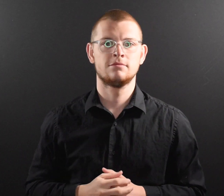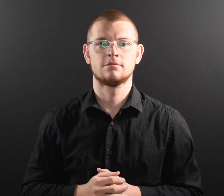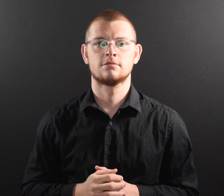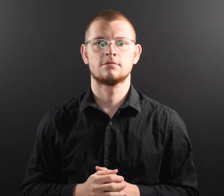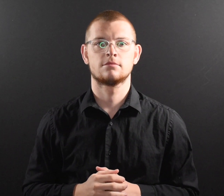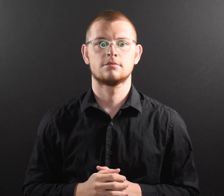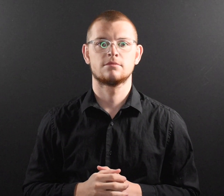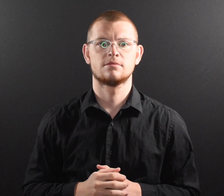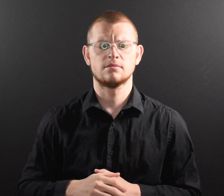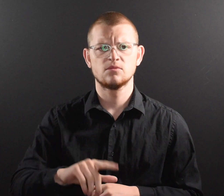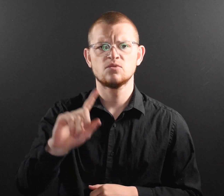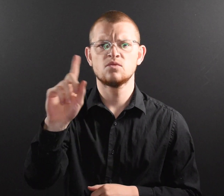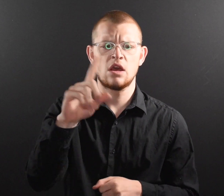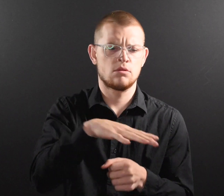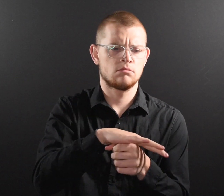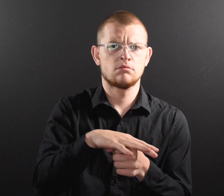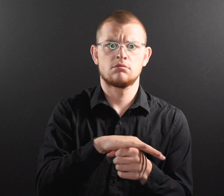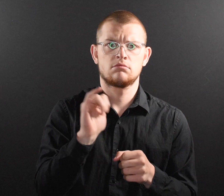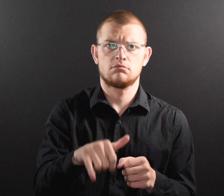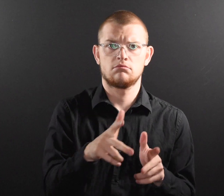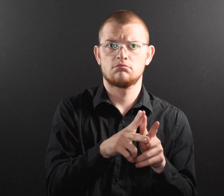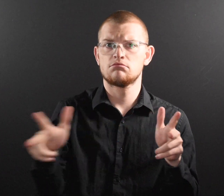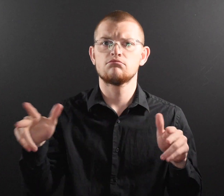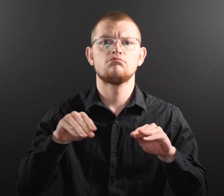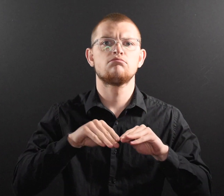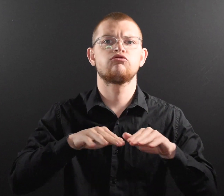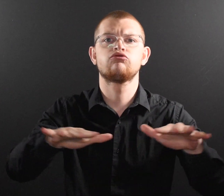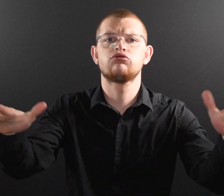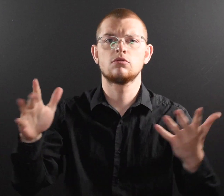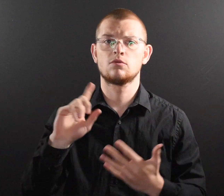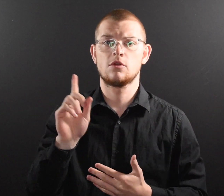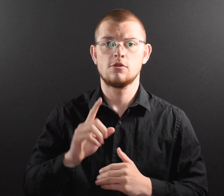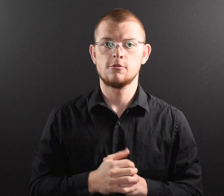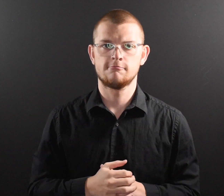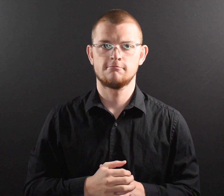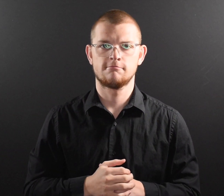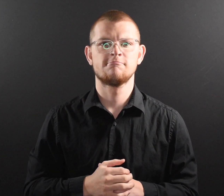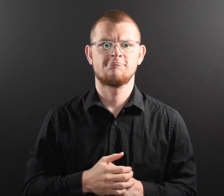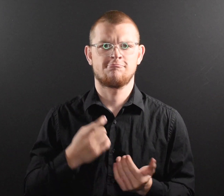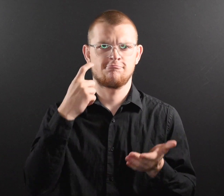Locations for the mobile vaccination units are identified through state demographic data,